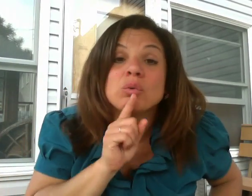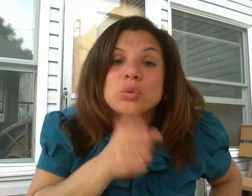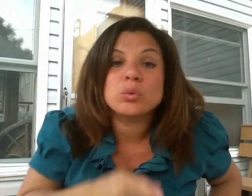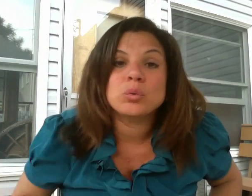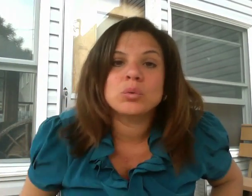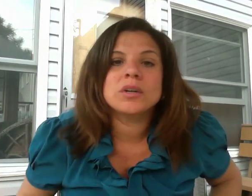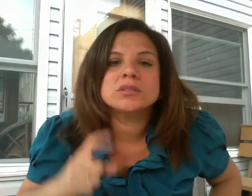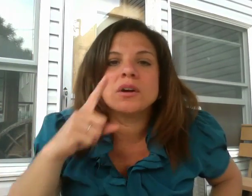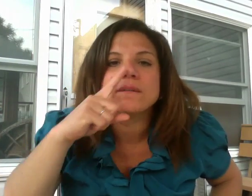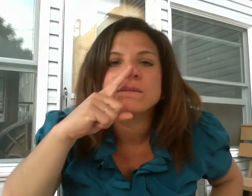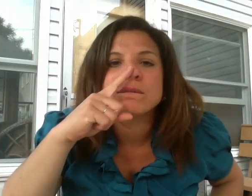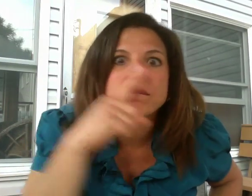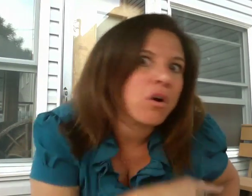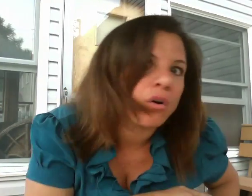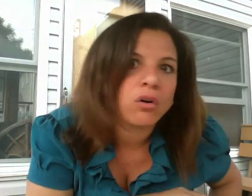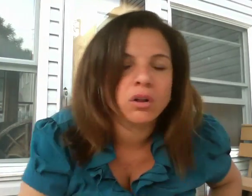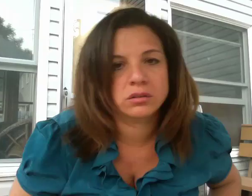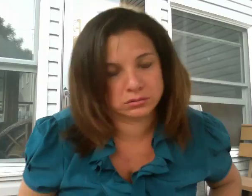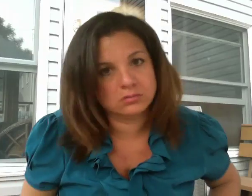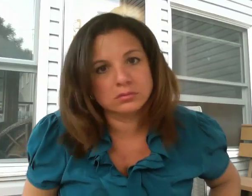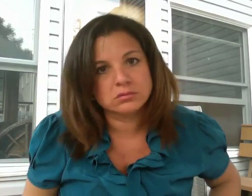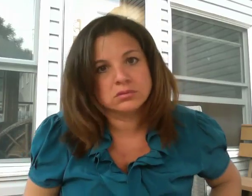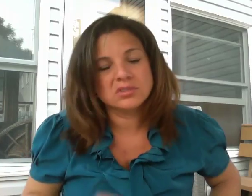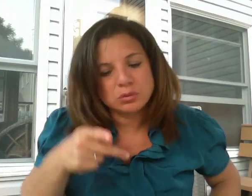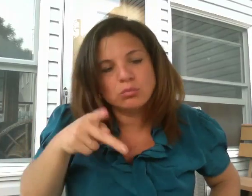It is not true! It is false!